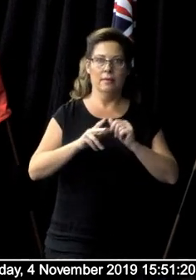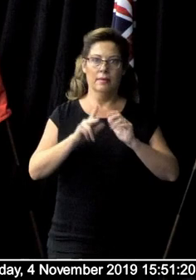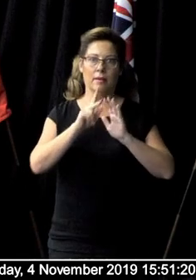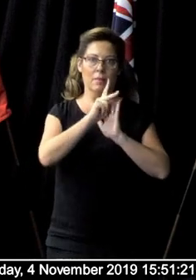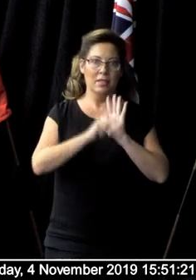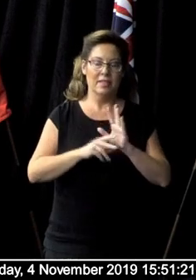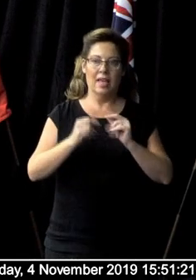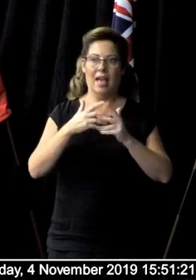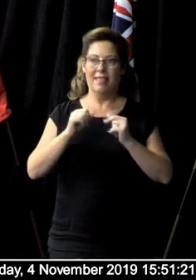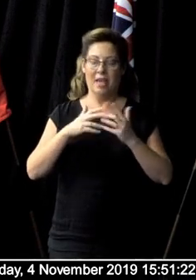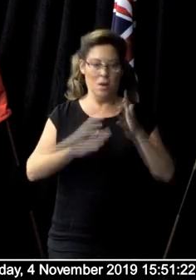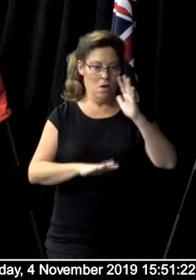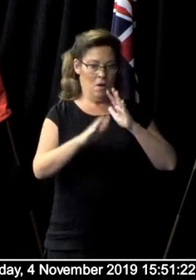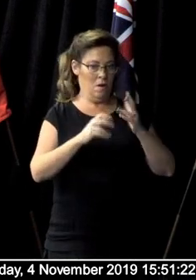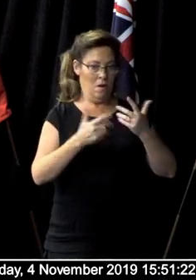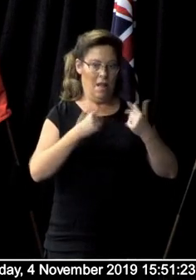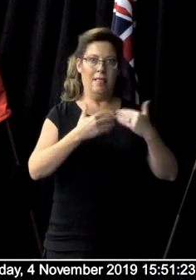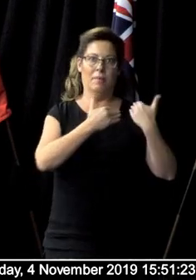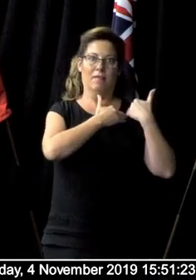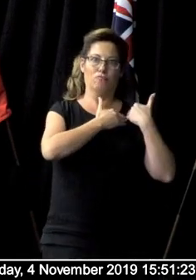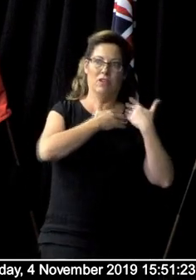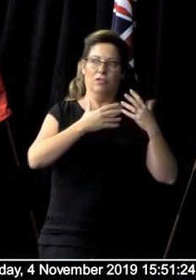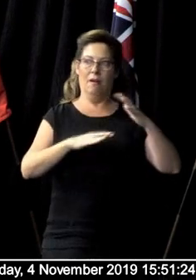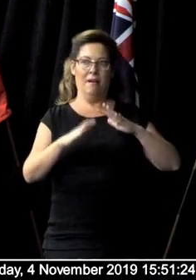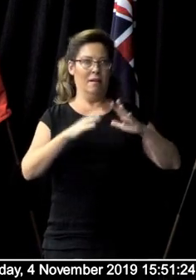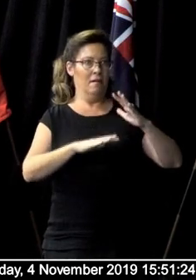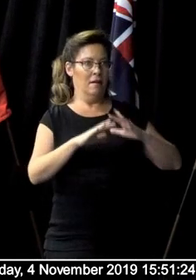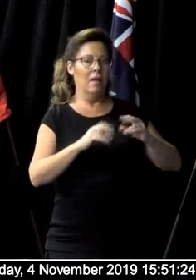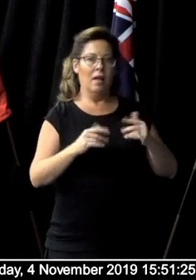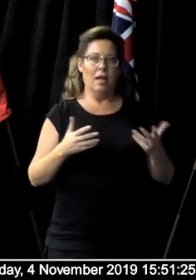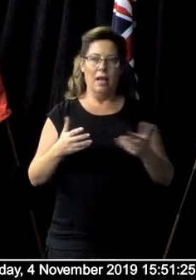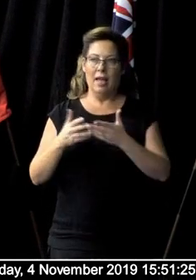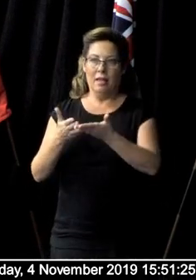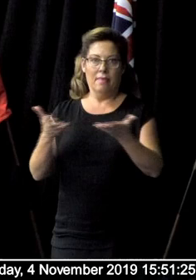So there’s sort of some sense of “How come there’s this great policy and I’ve seen my